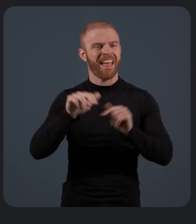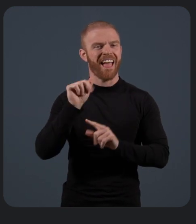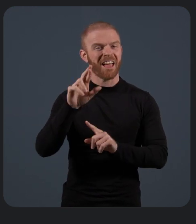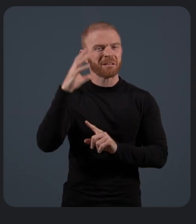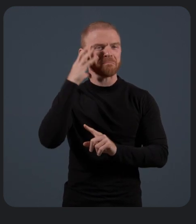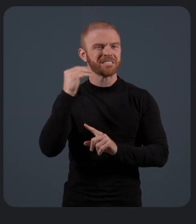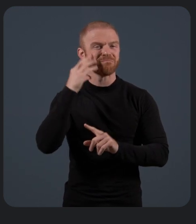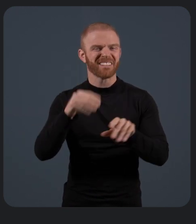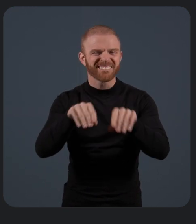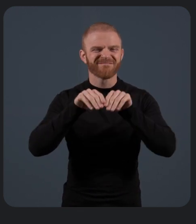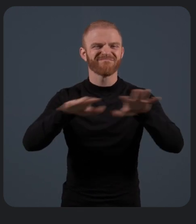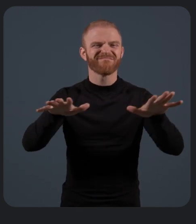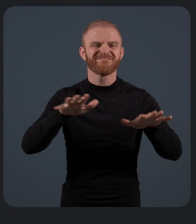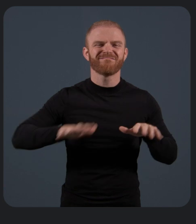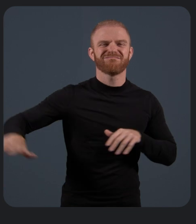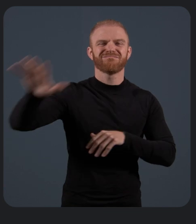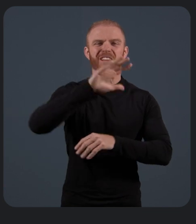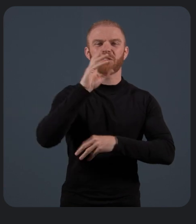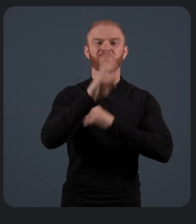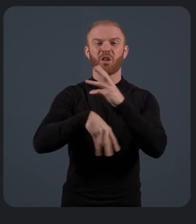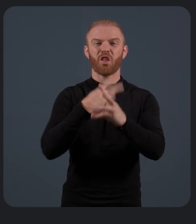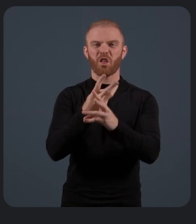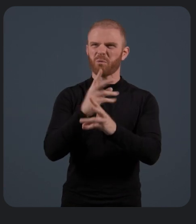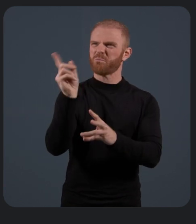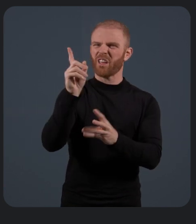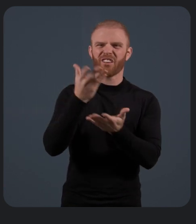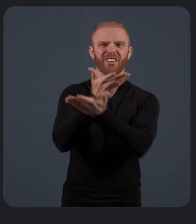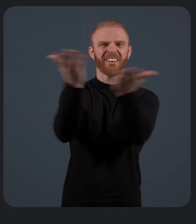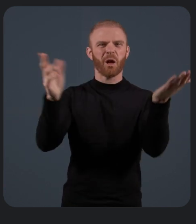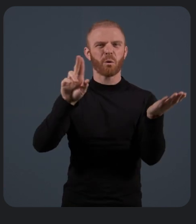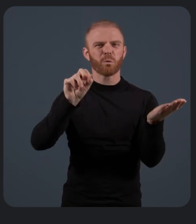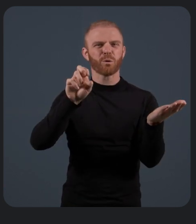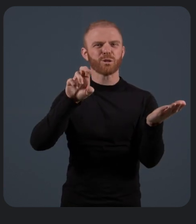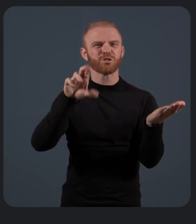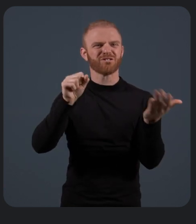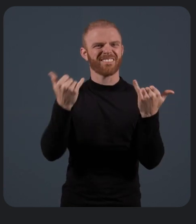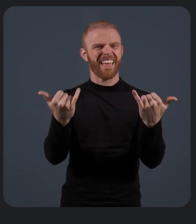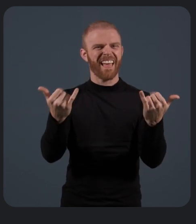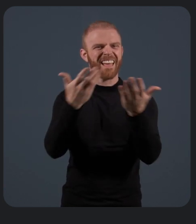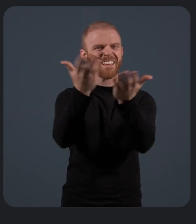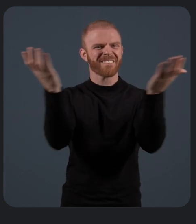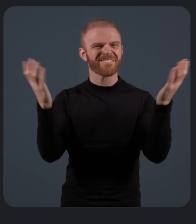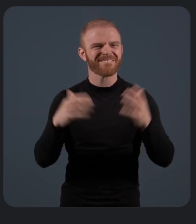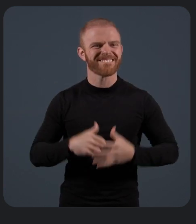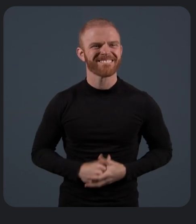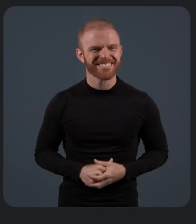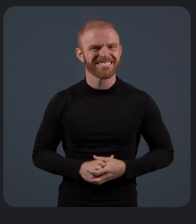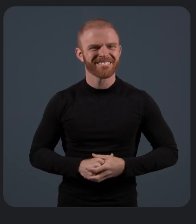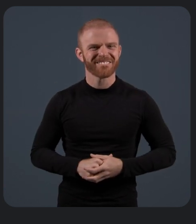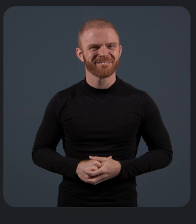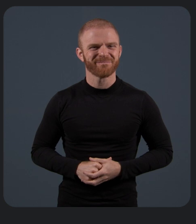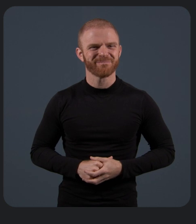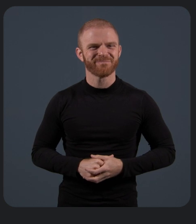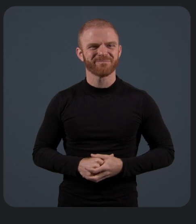AR experiences, deploying them across the world to where your users are.